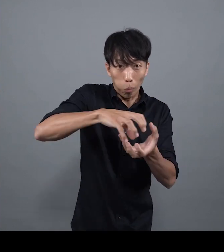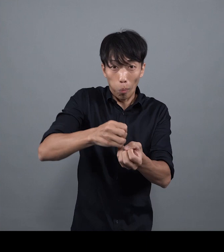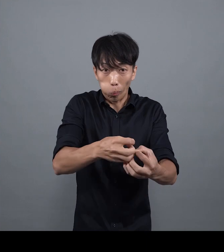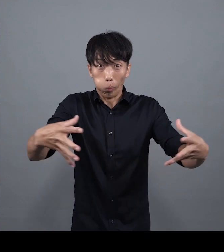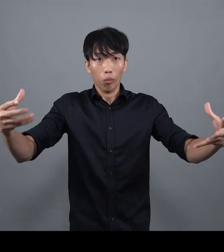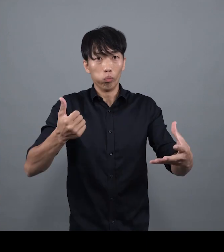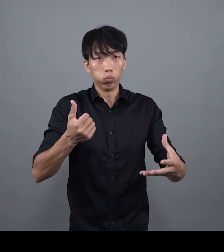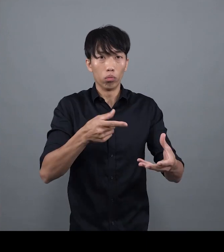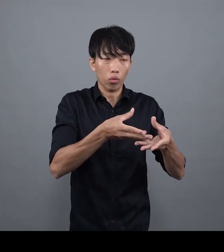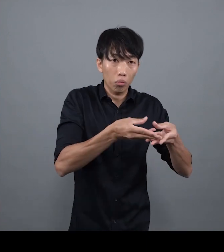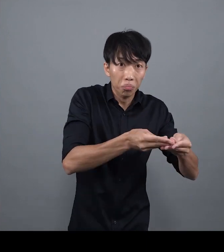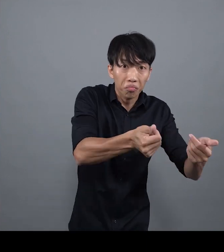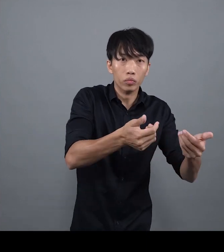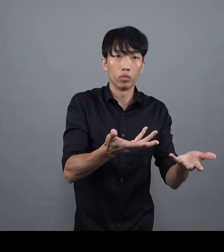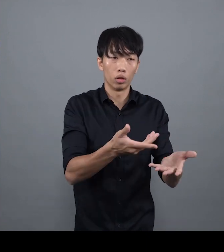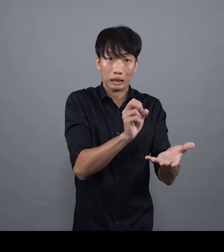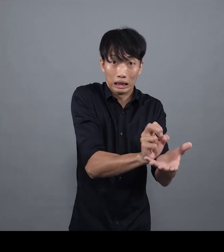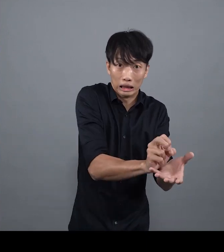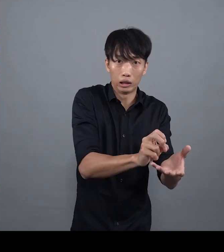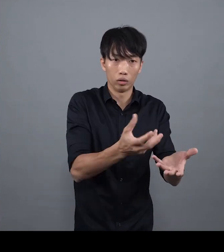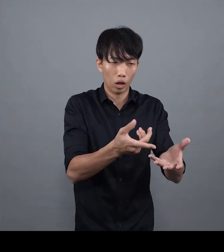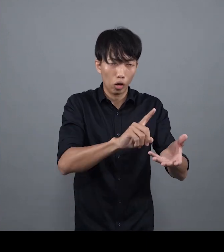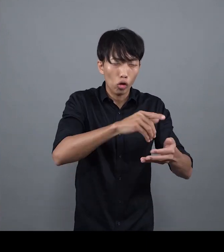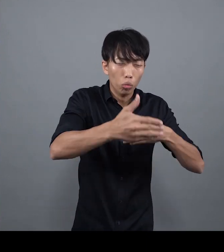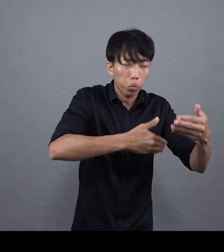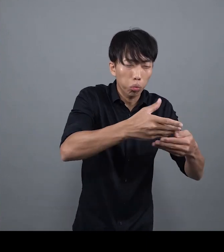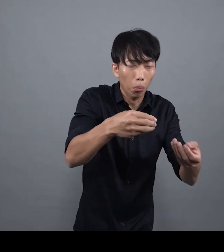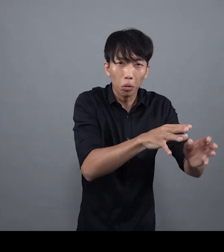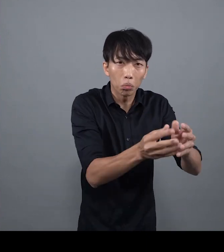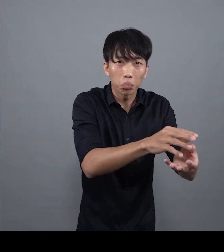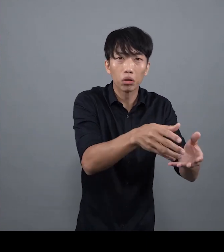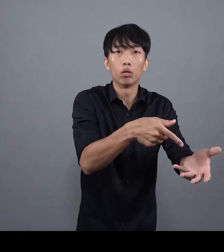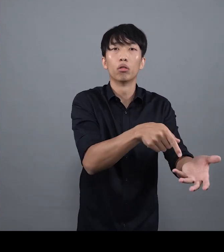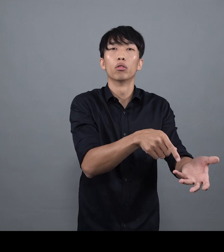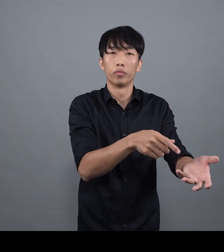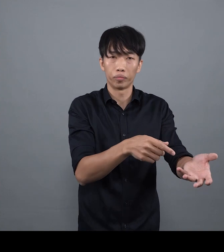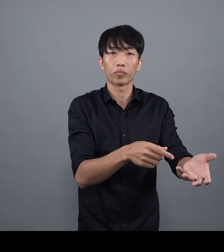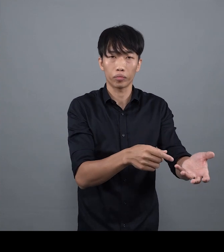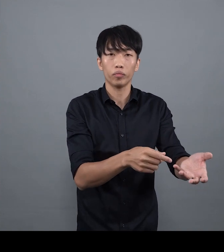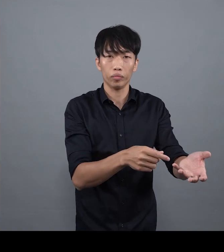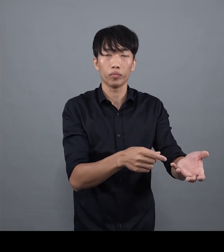but its broken state of existence shows traces of a series of processes